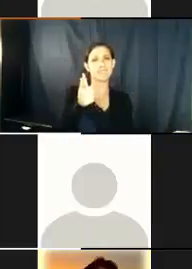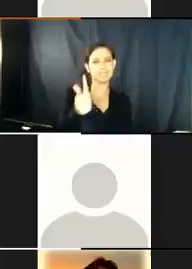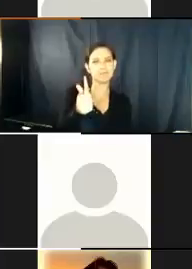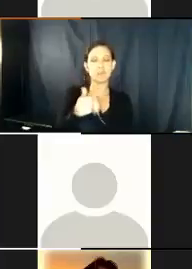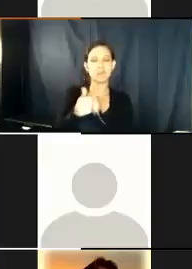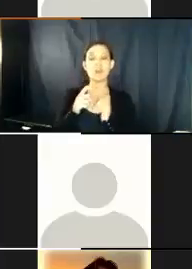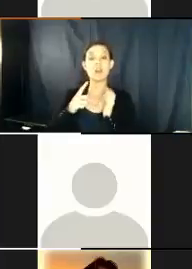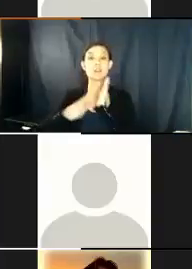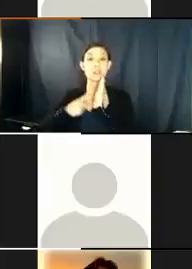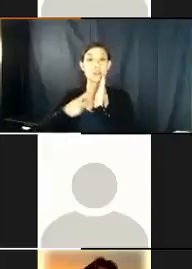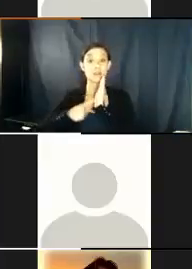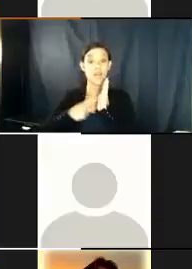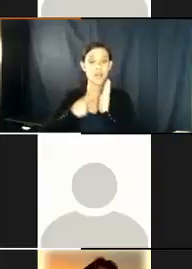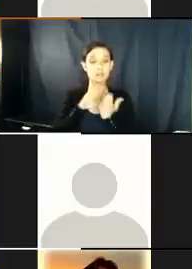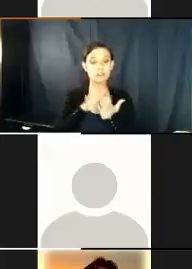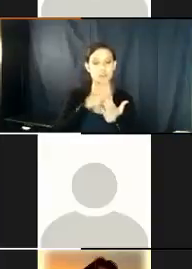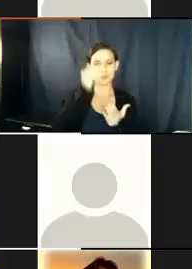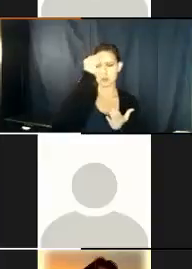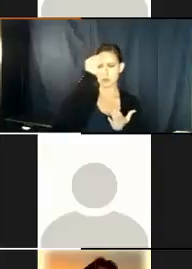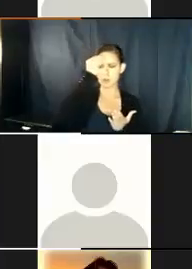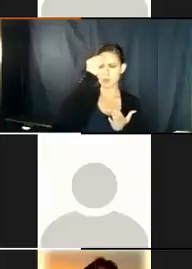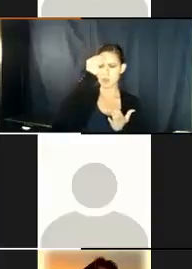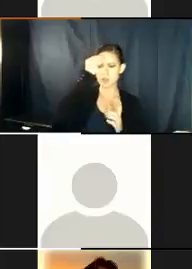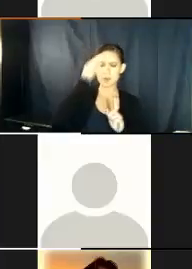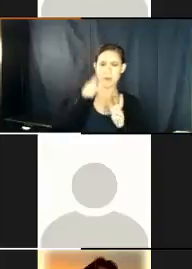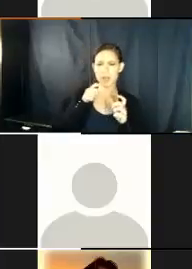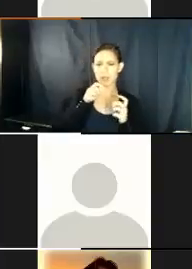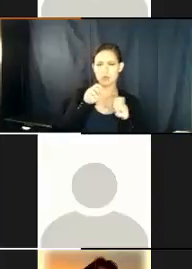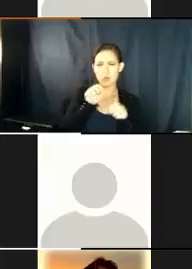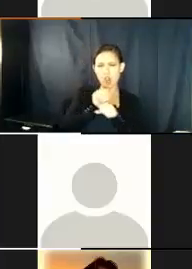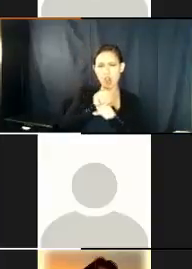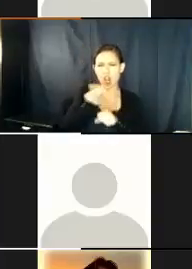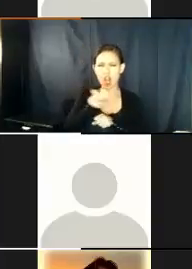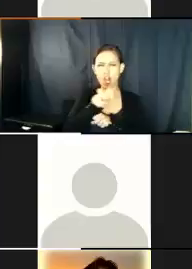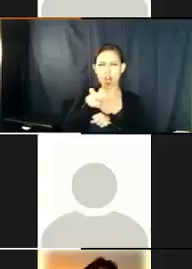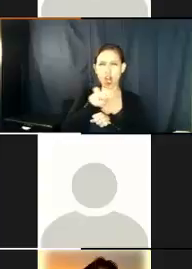discover something new because they've made a "wrong turn," and I put that in quotation marks.